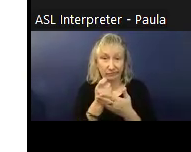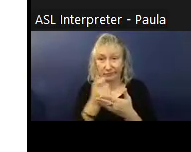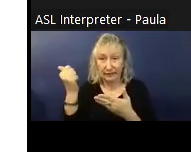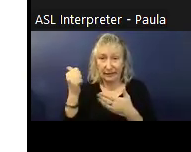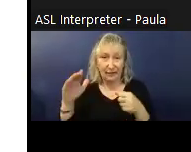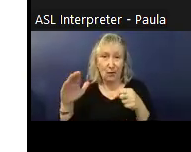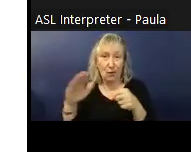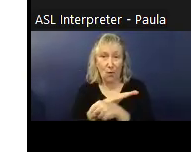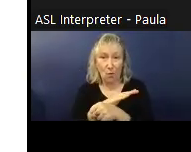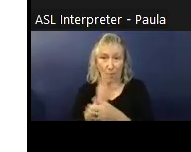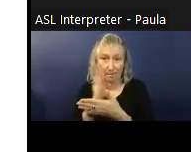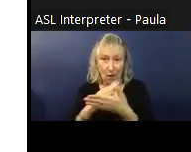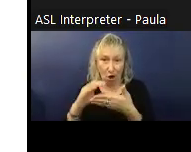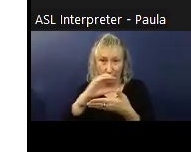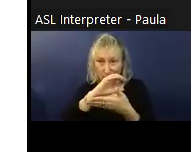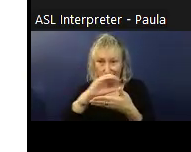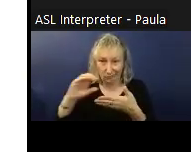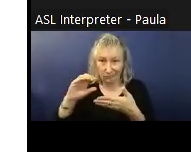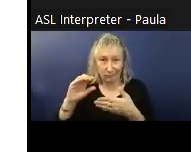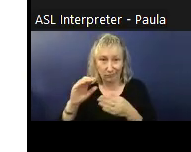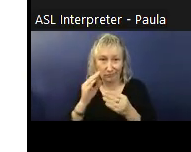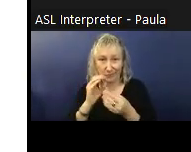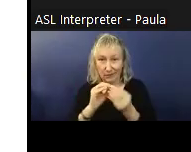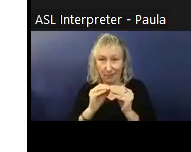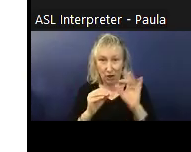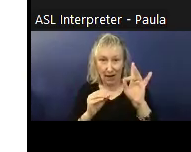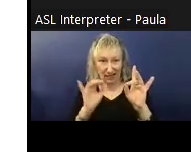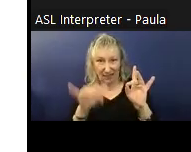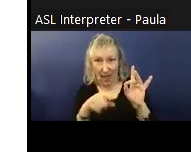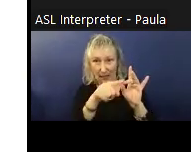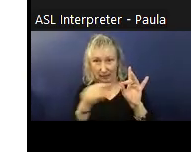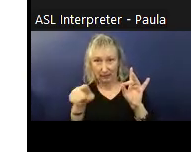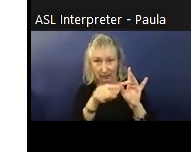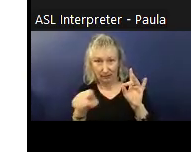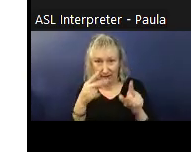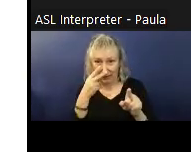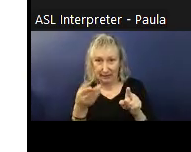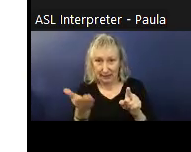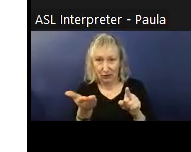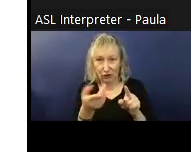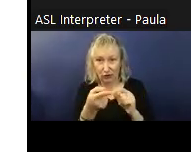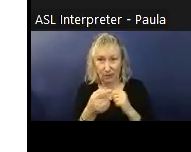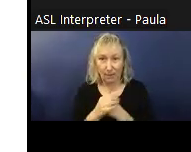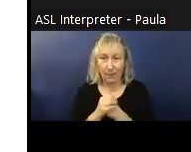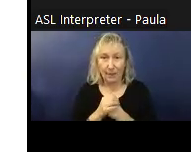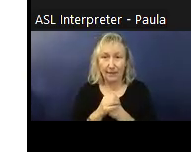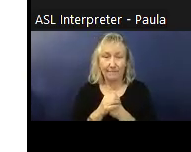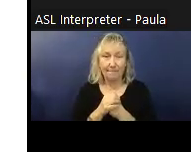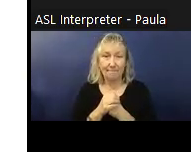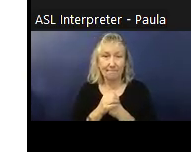So and it's shown here on the screen and then under the community section,